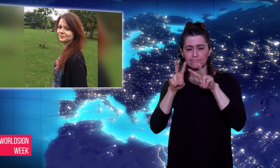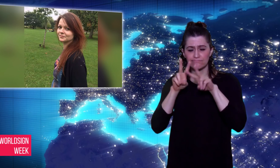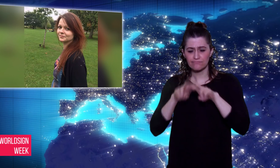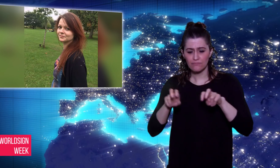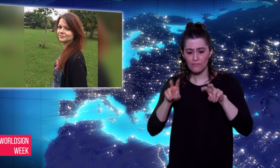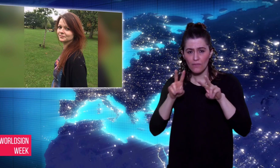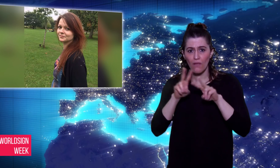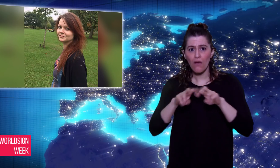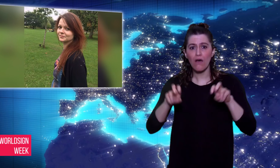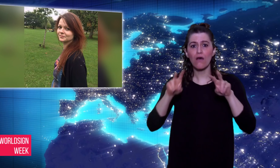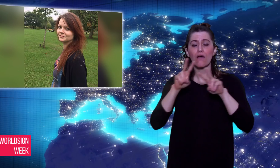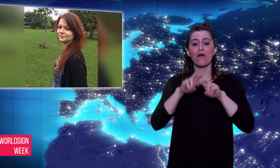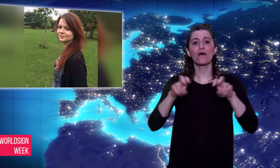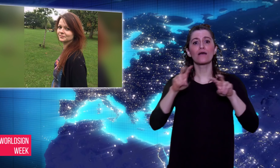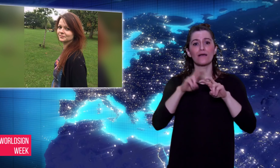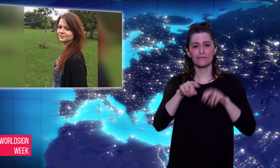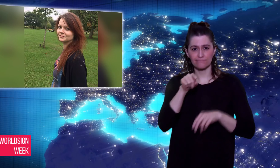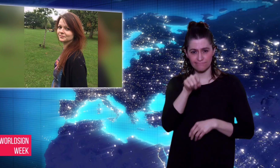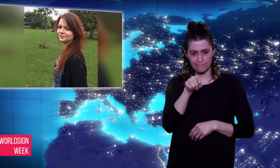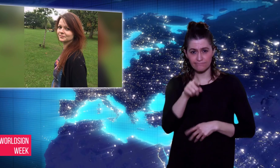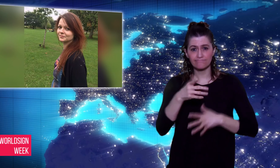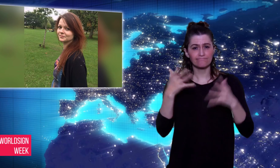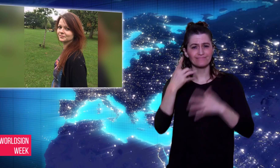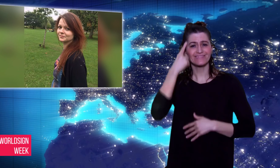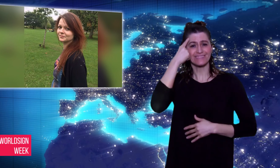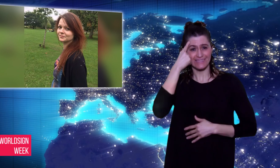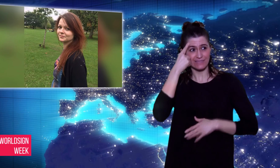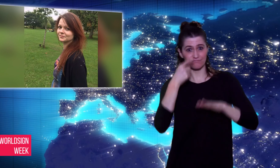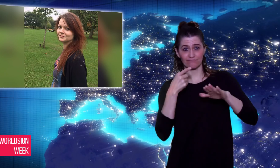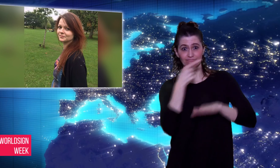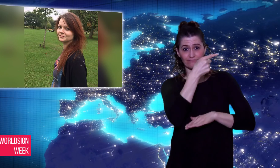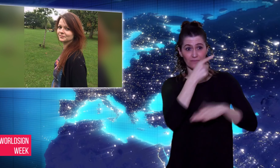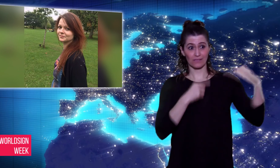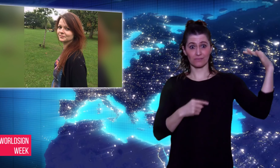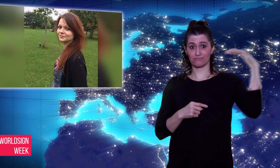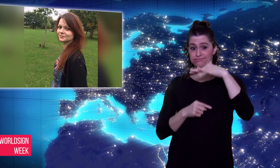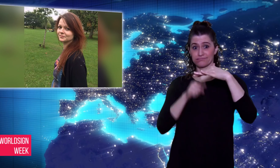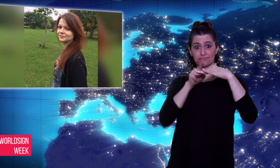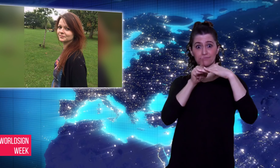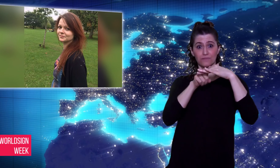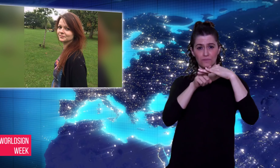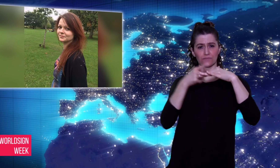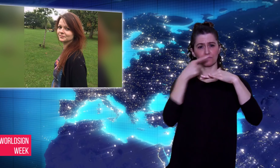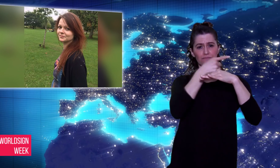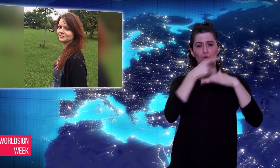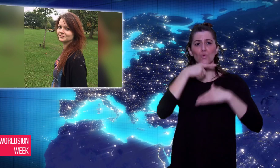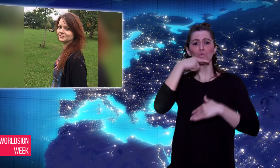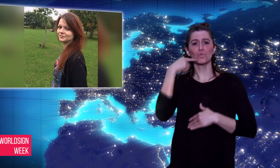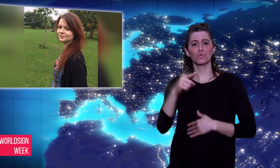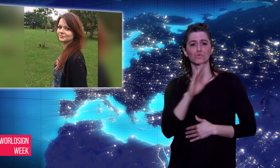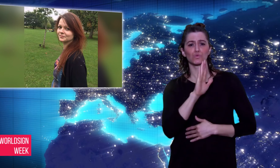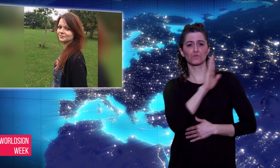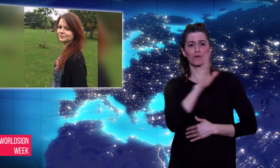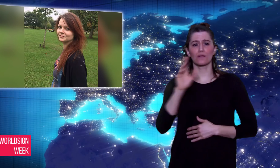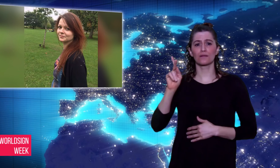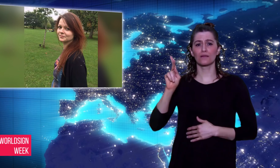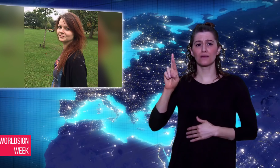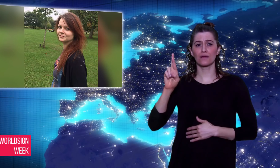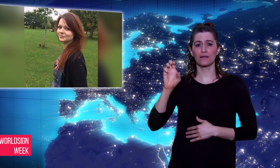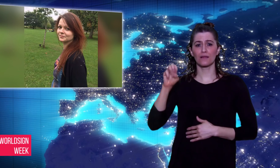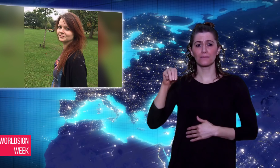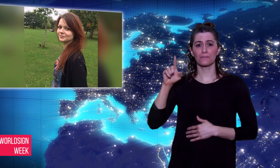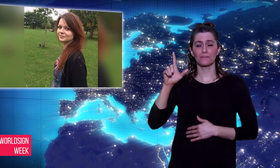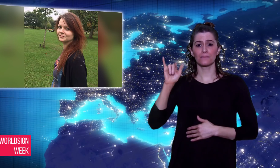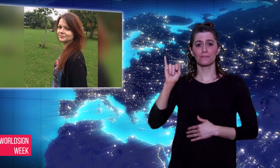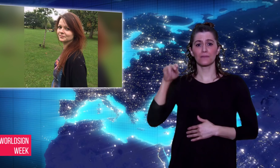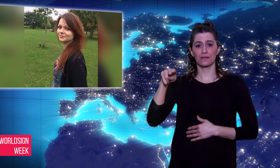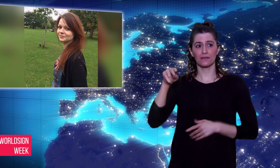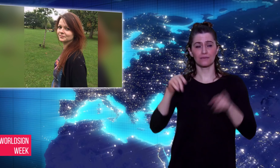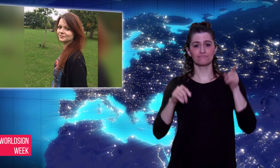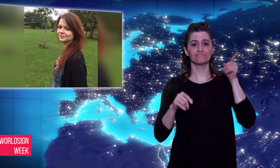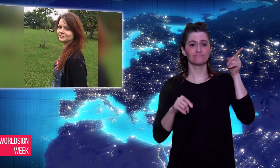which concluded that the Kremlin might be